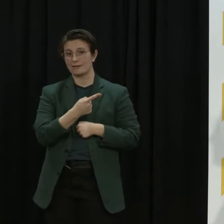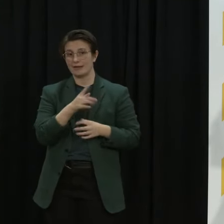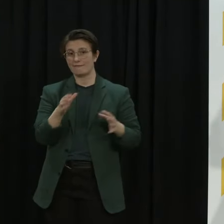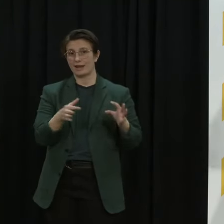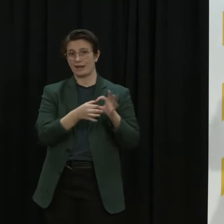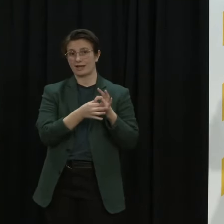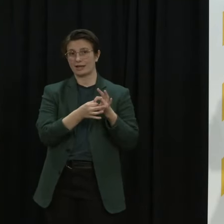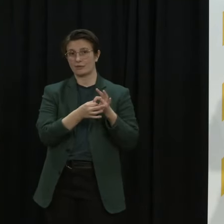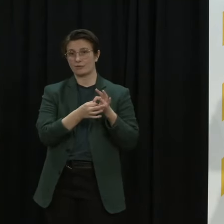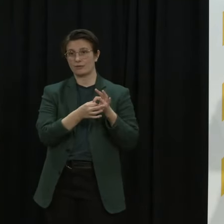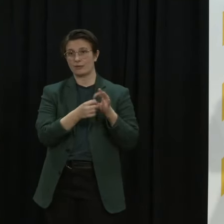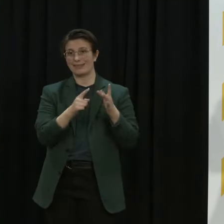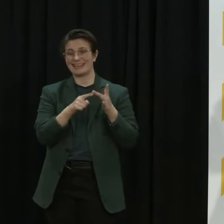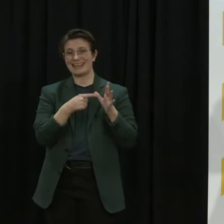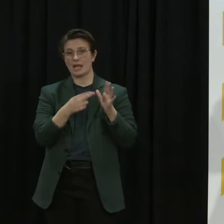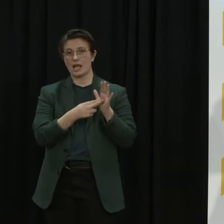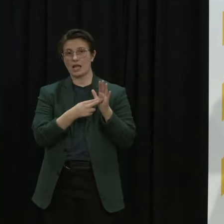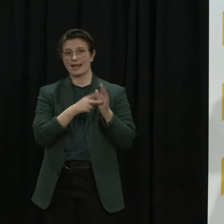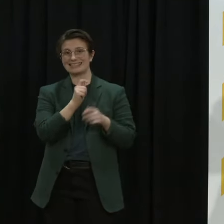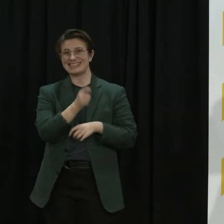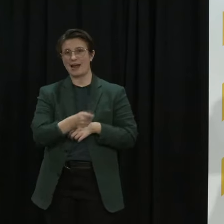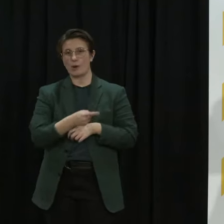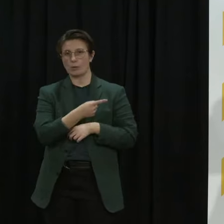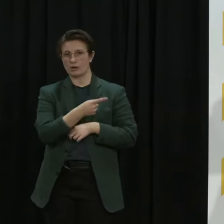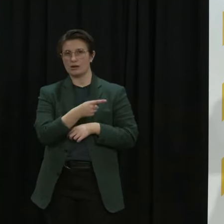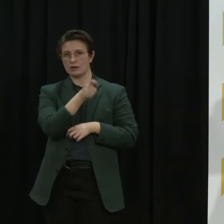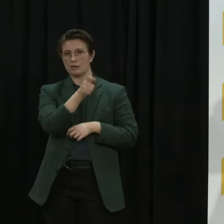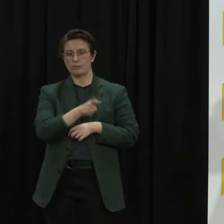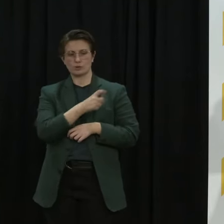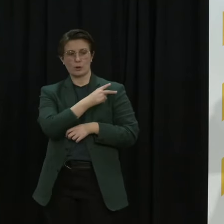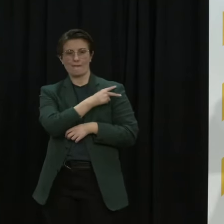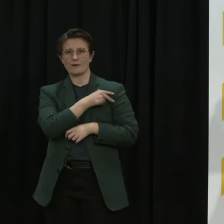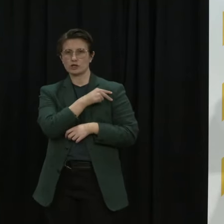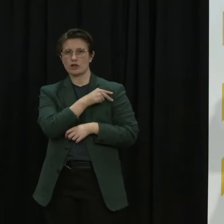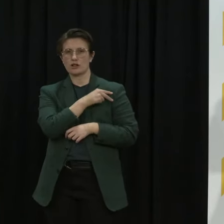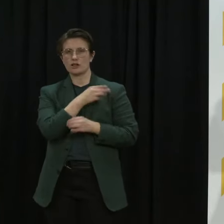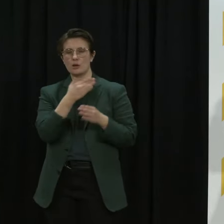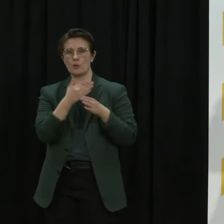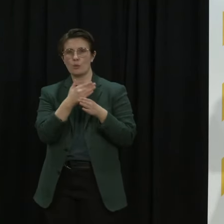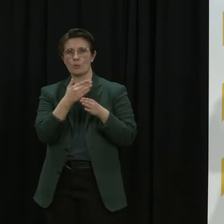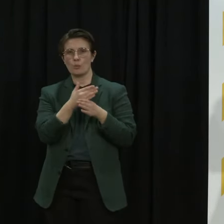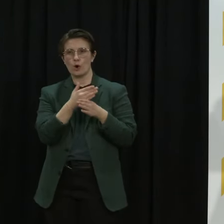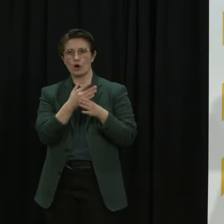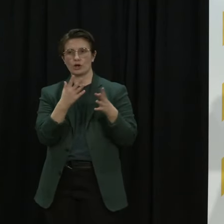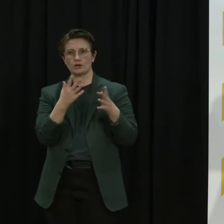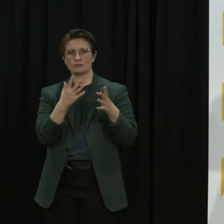convened and commissioned by the Ministry of health.